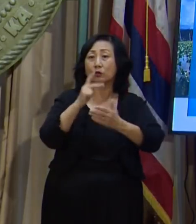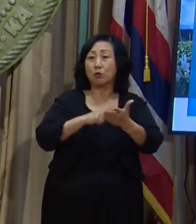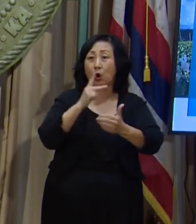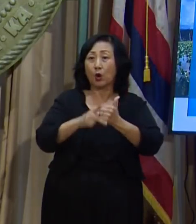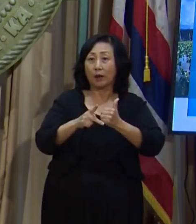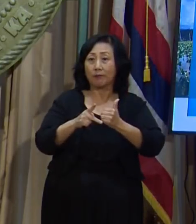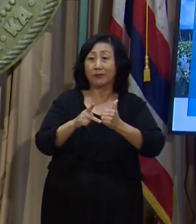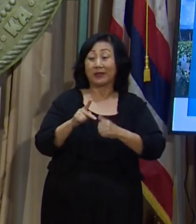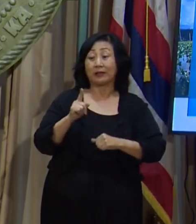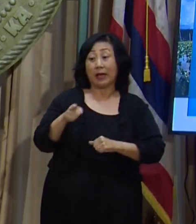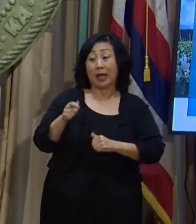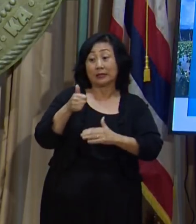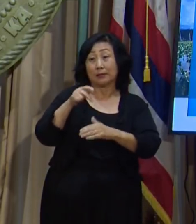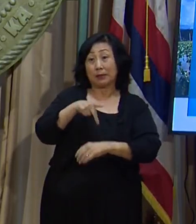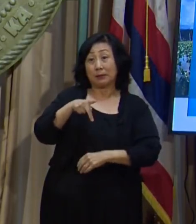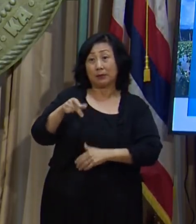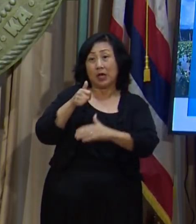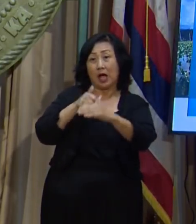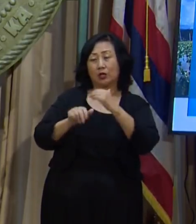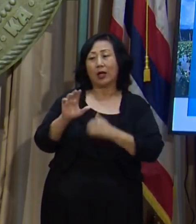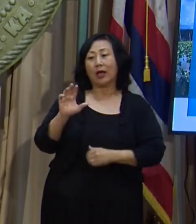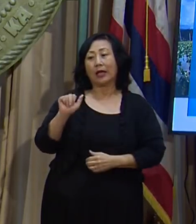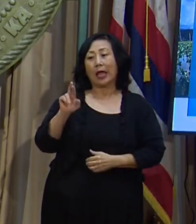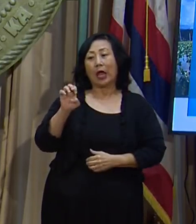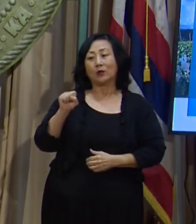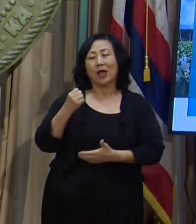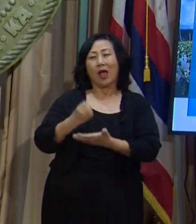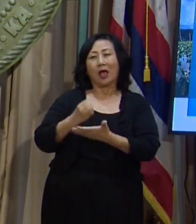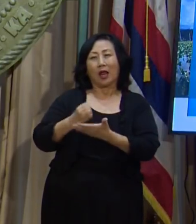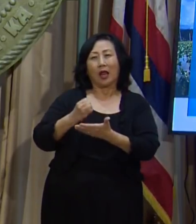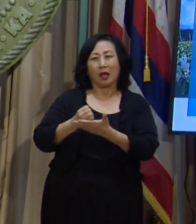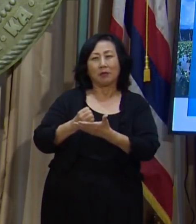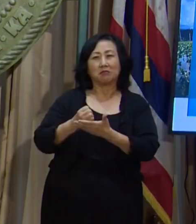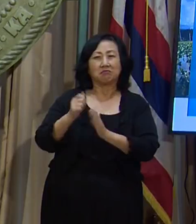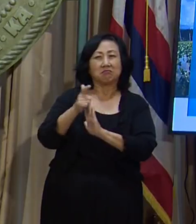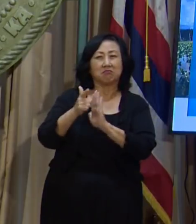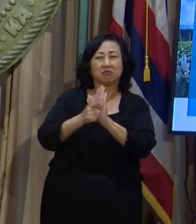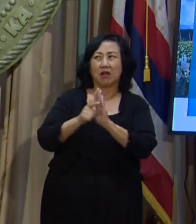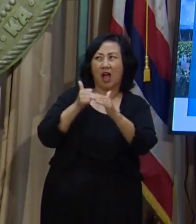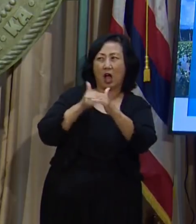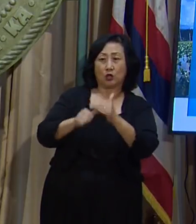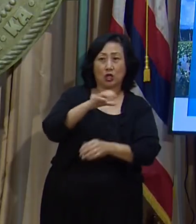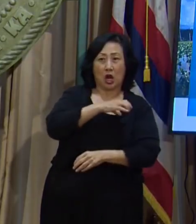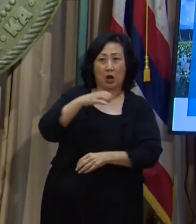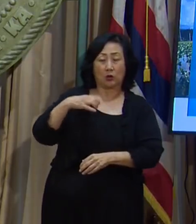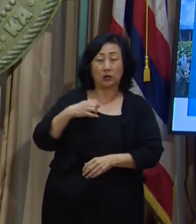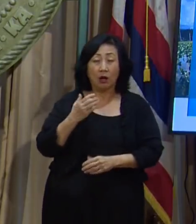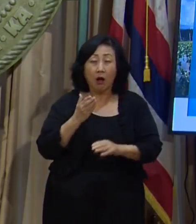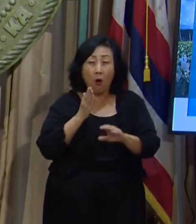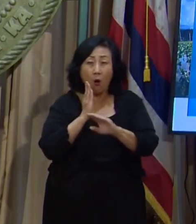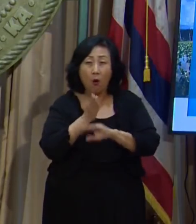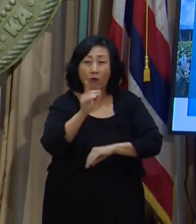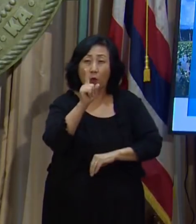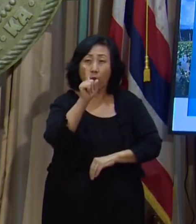WILL RECEIVE ASSISTANCE FROM THE PAYROLL PROTECTION PROGRAM. THIS IS PART OF THE CARES ECONOMIC STIMULUS ACT APPROVED